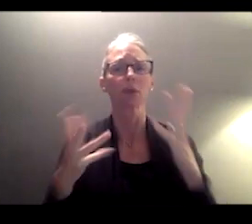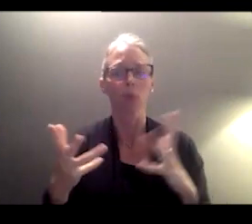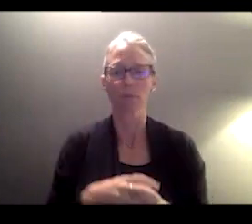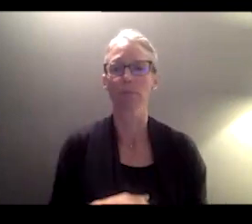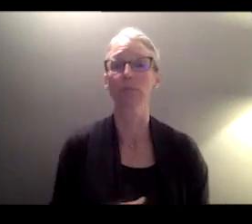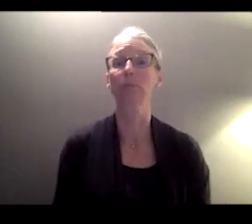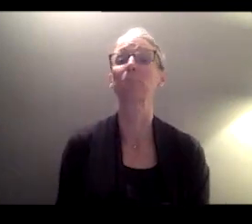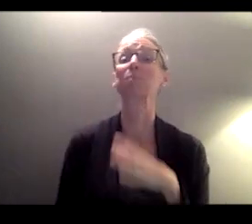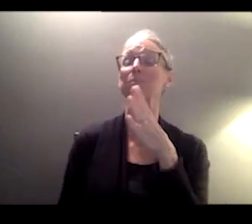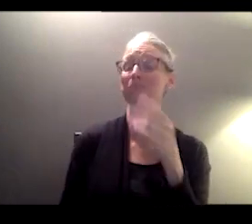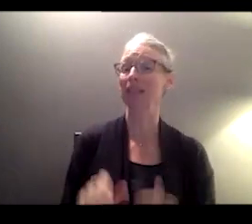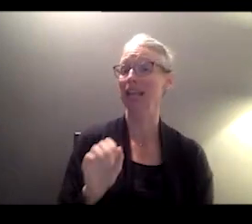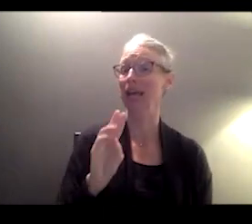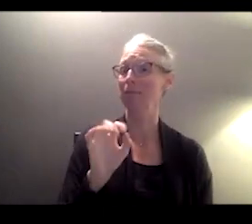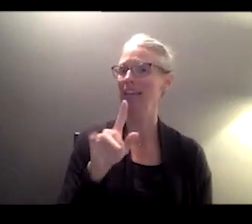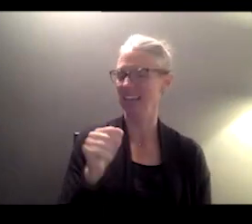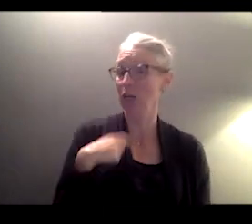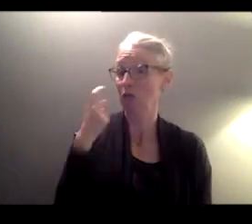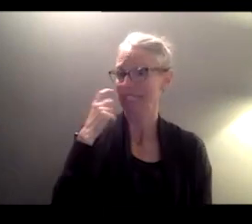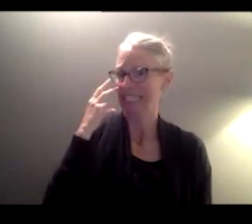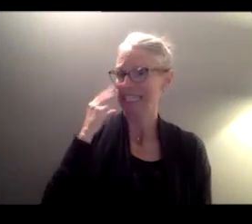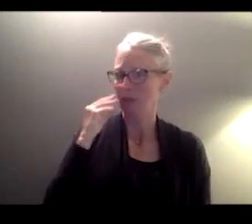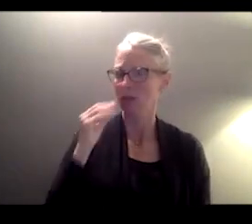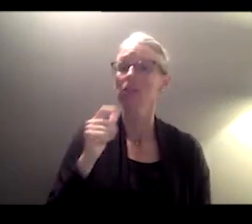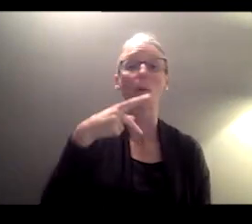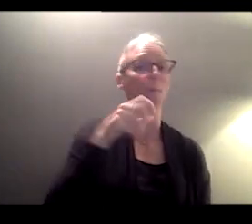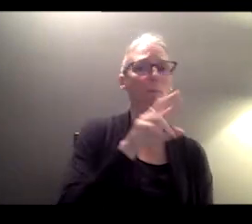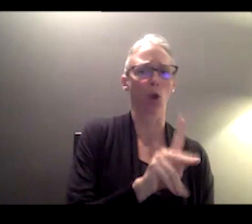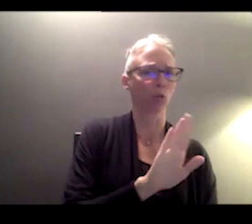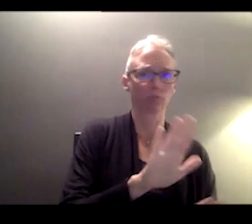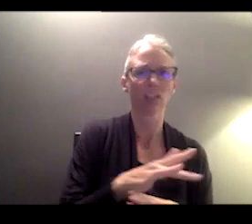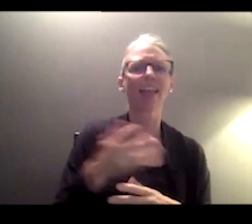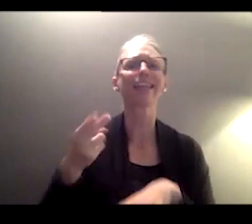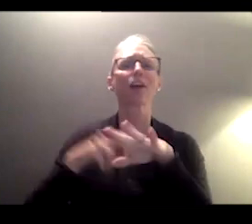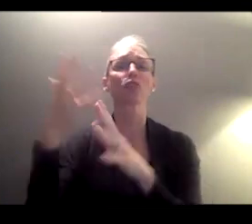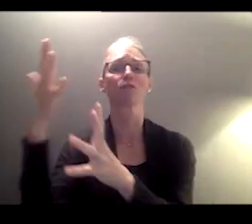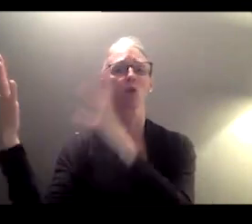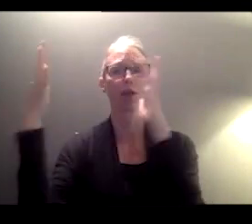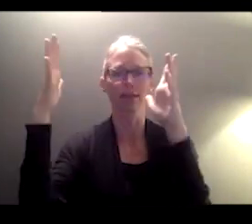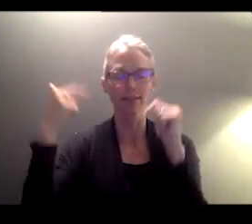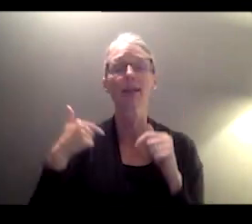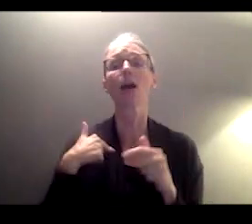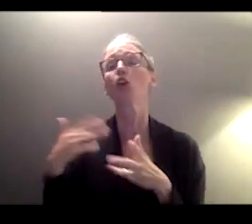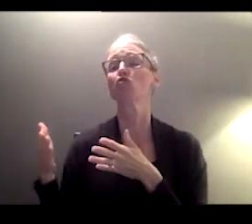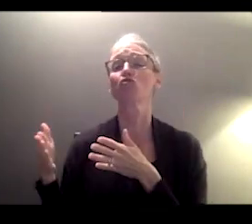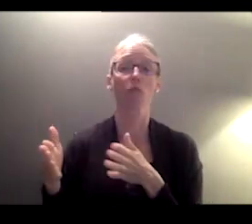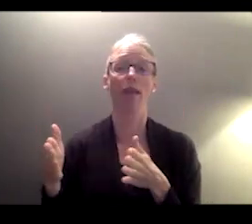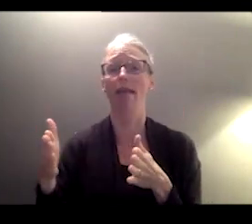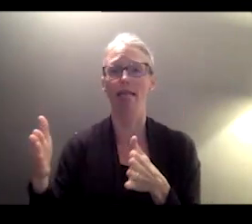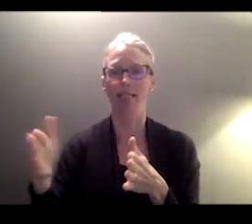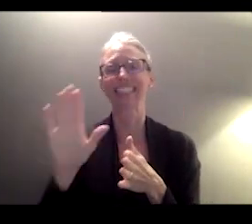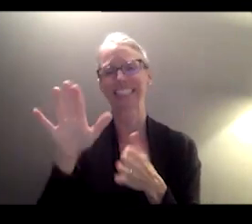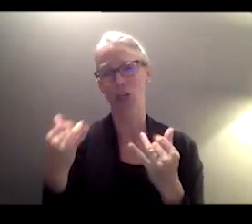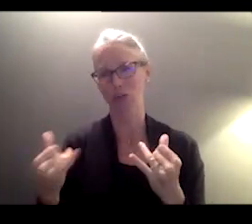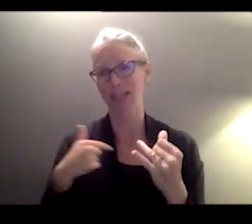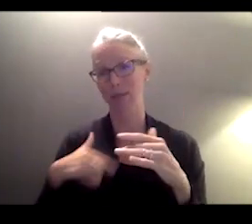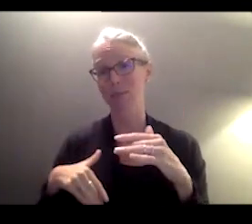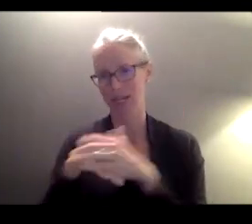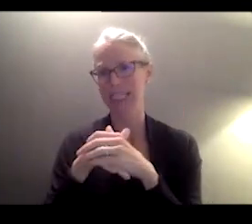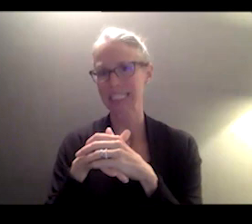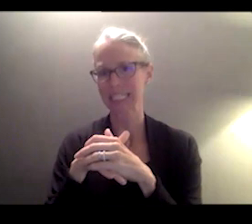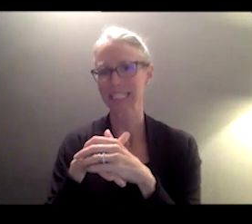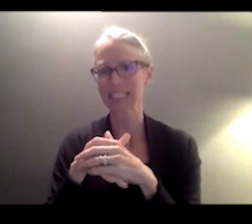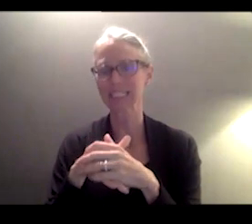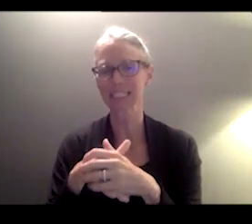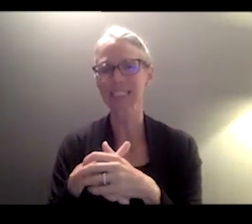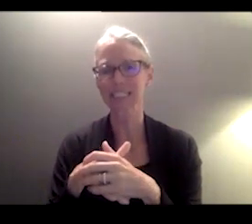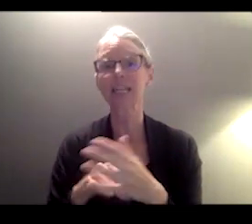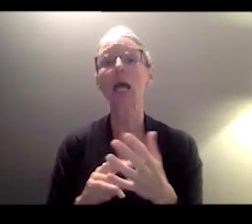And I was on a trailhead and I'm currently pregnant right now. So I need a restroom pretty fast.